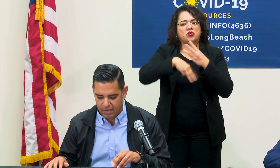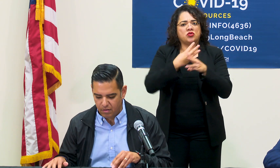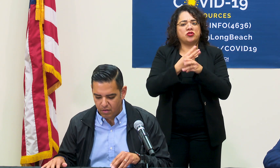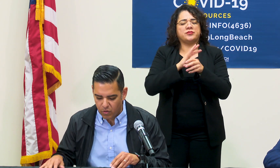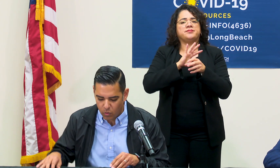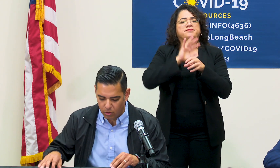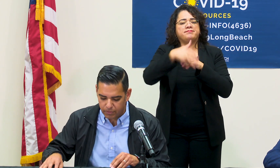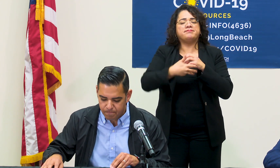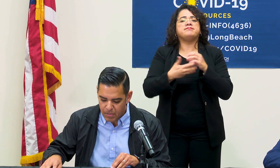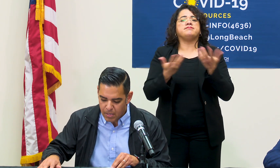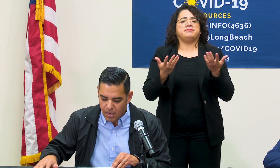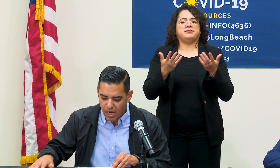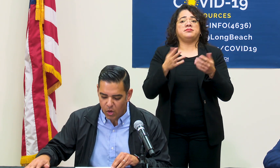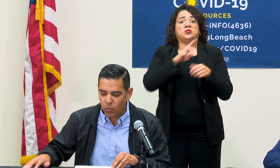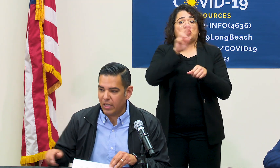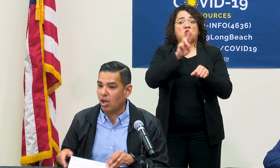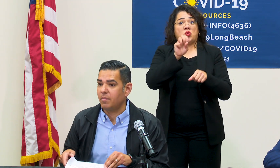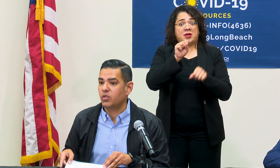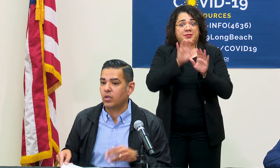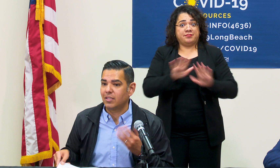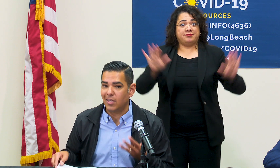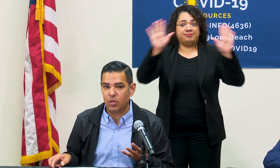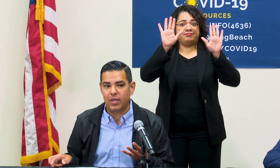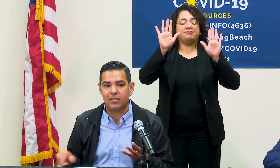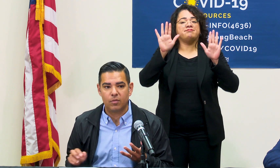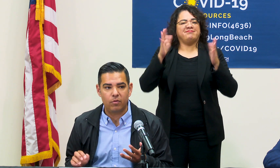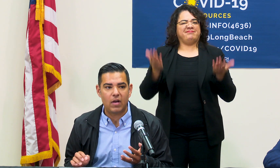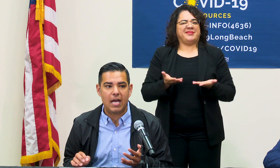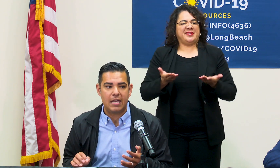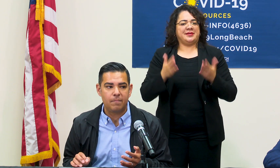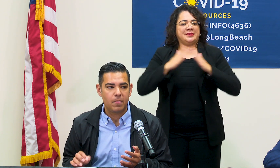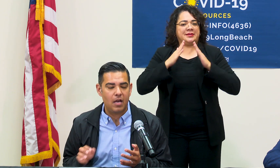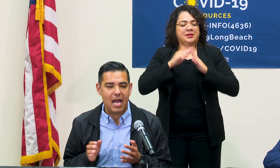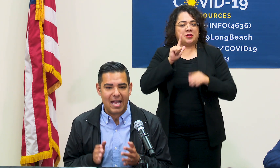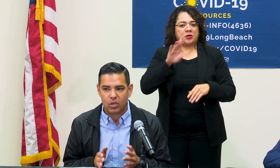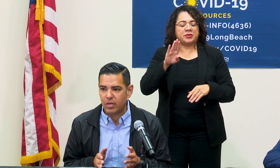the world. In Long Beach we're continuing to provide accurate and